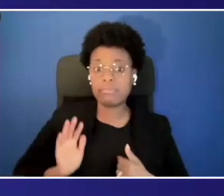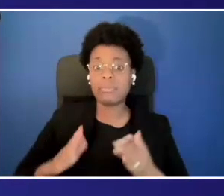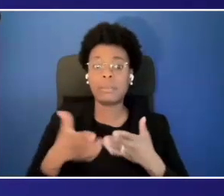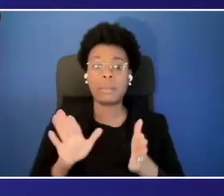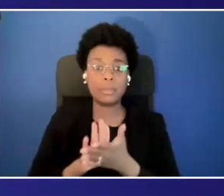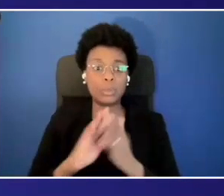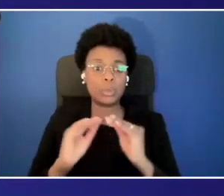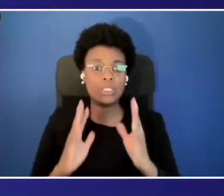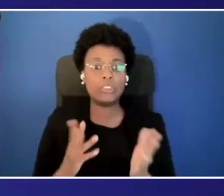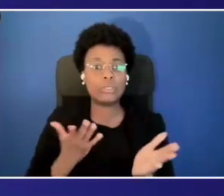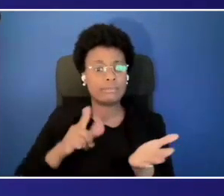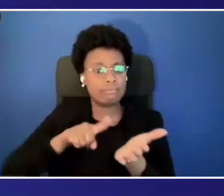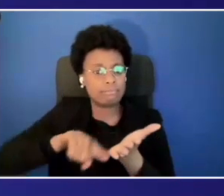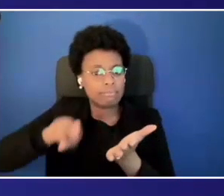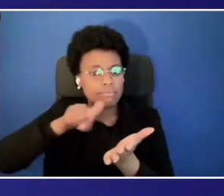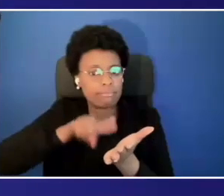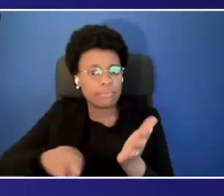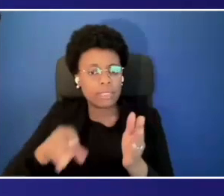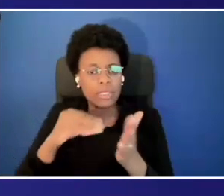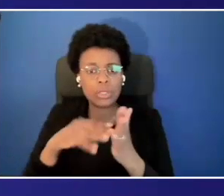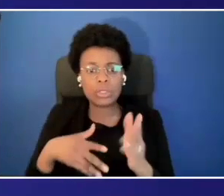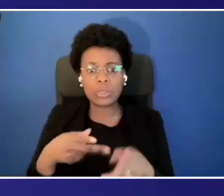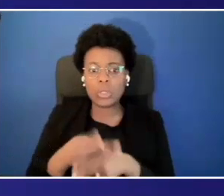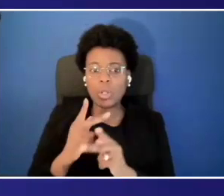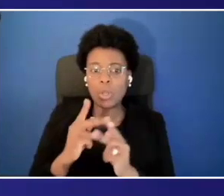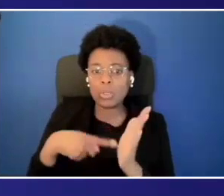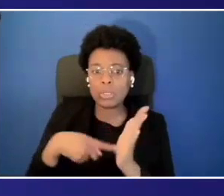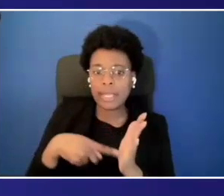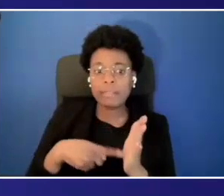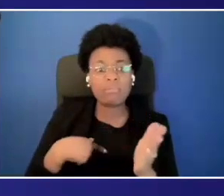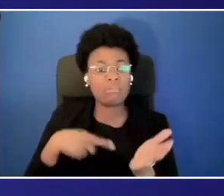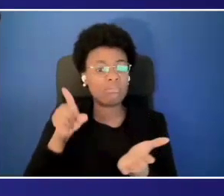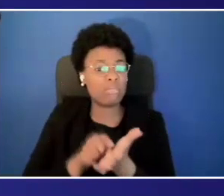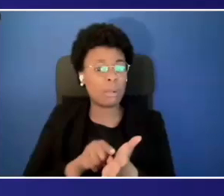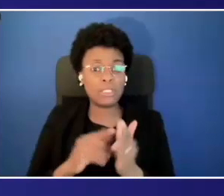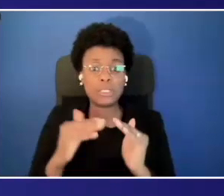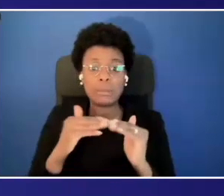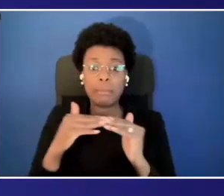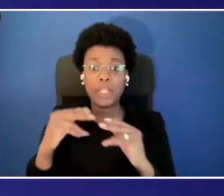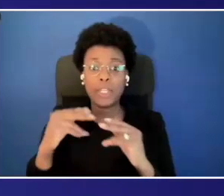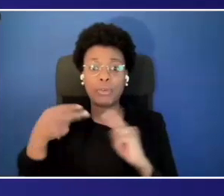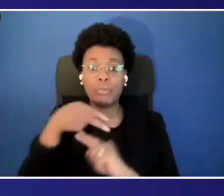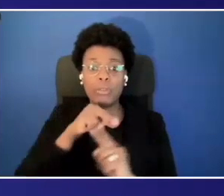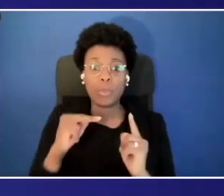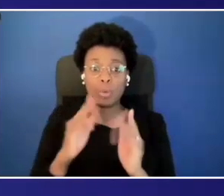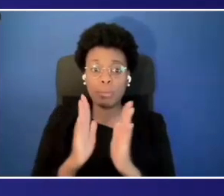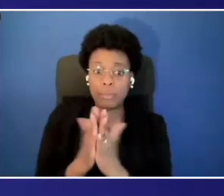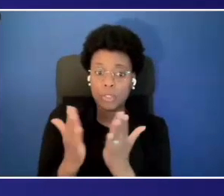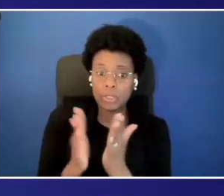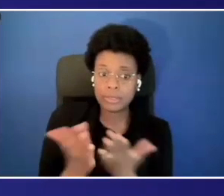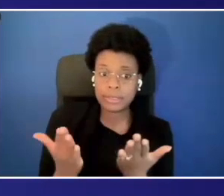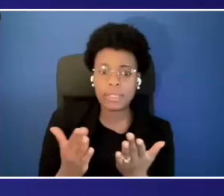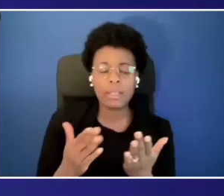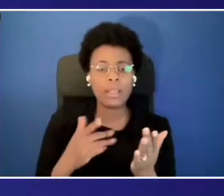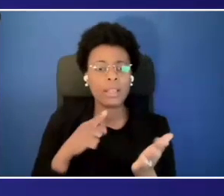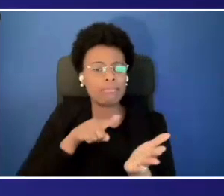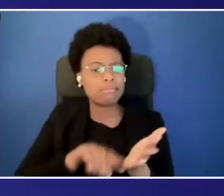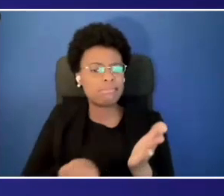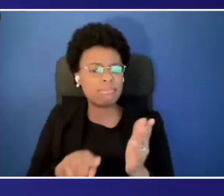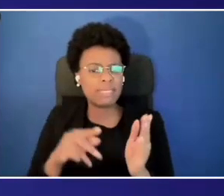I have published peer review books and articles on the negative impact that student loan debt has on individuals in our society.